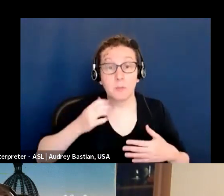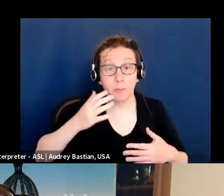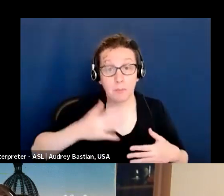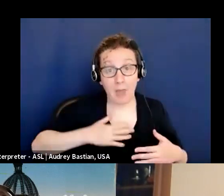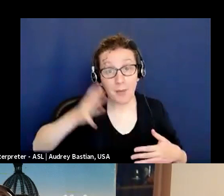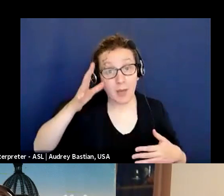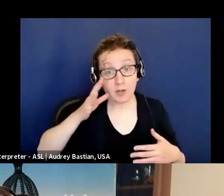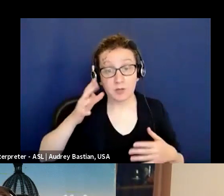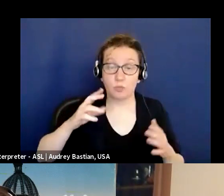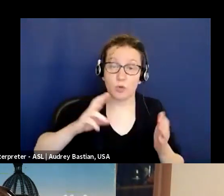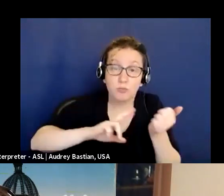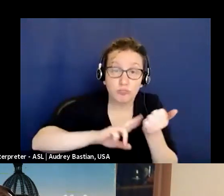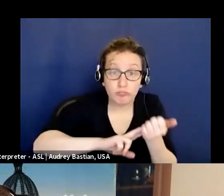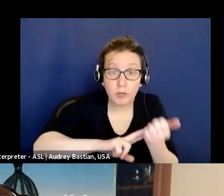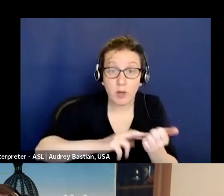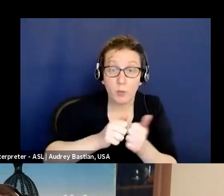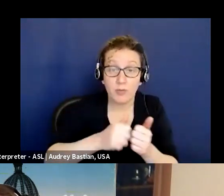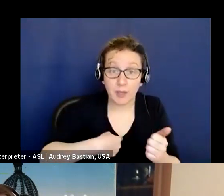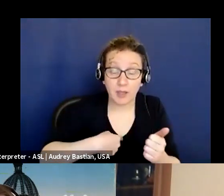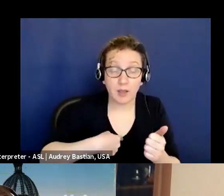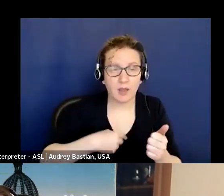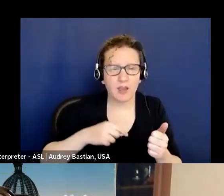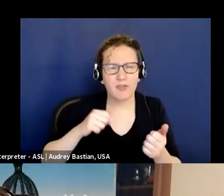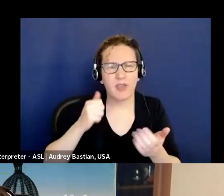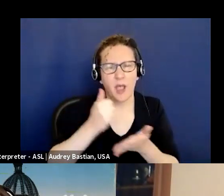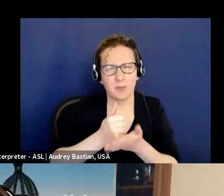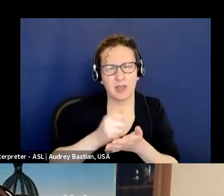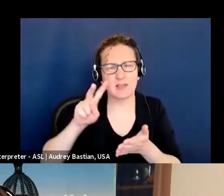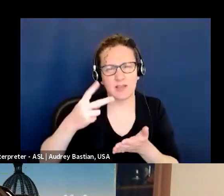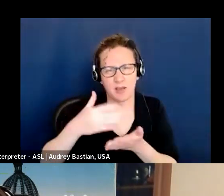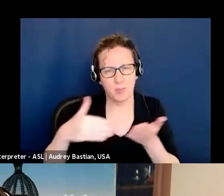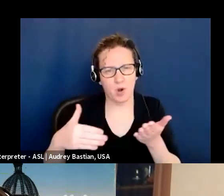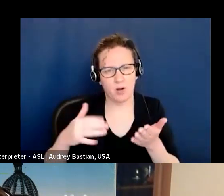me and just they actually helped me get the second part of my meds. Because if you take